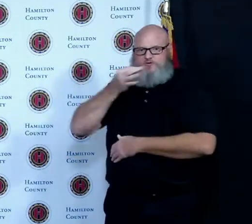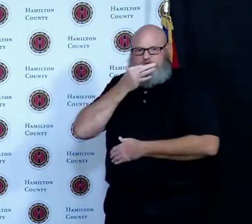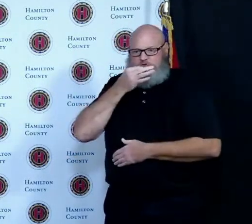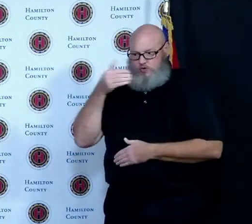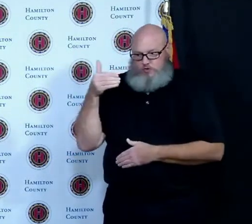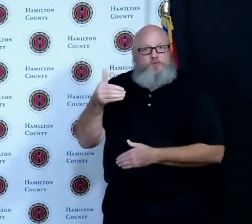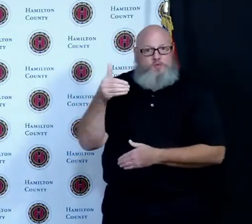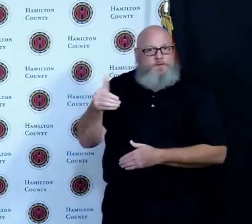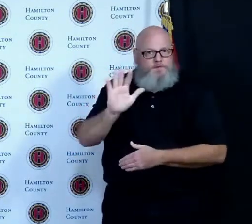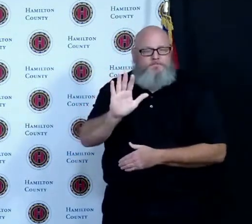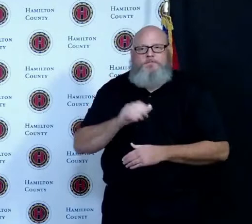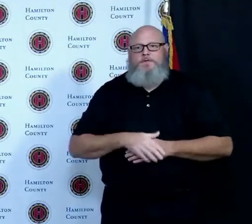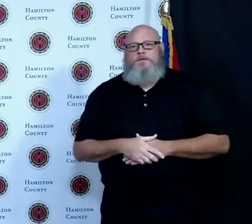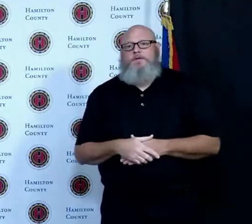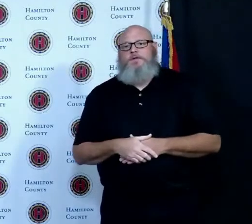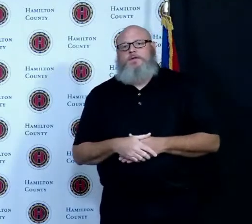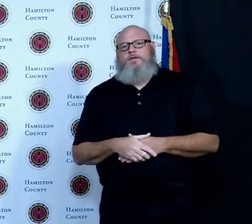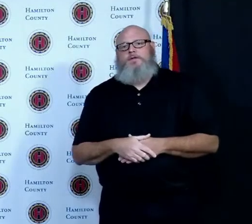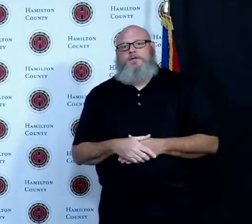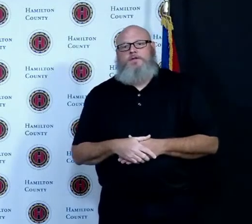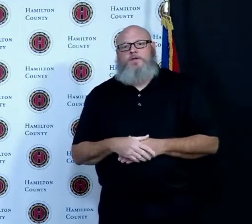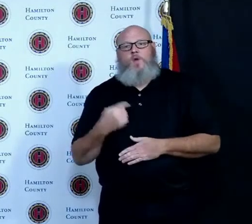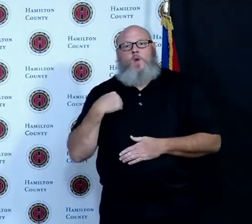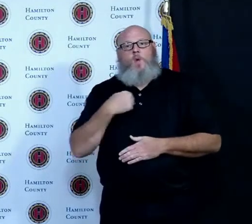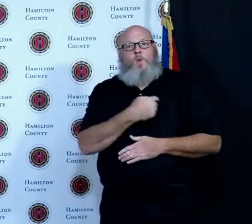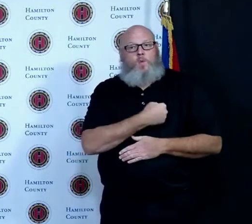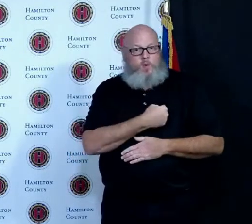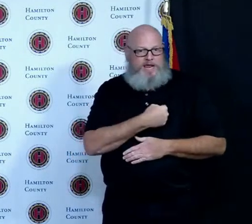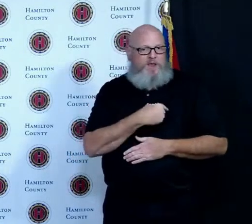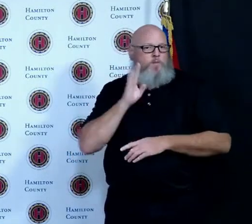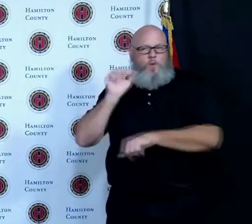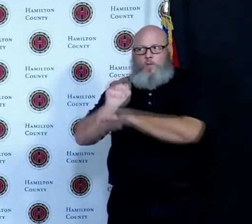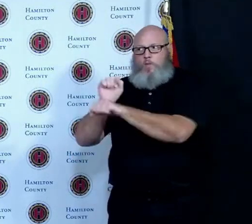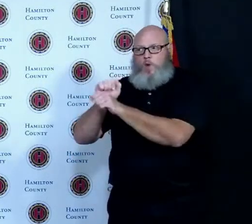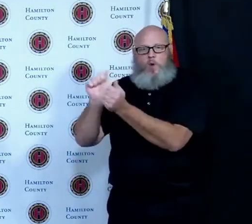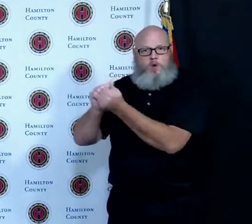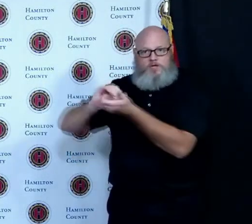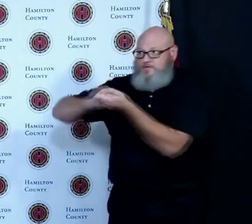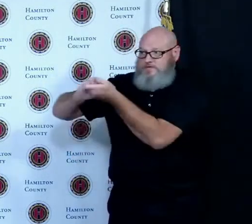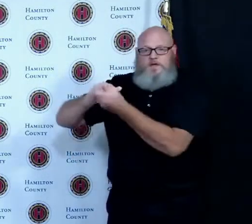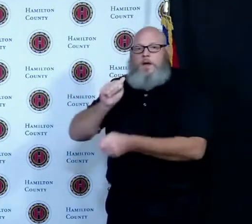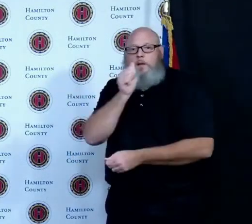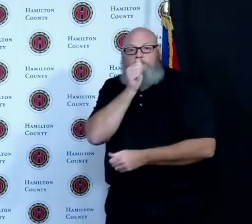mean you know so far what we know is that the hospital system is involved there's the private